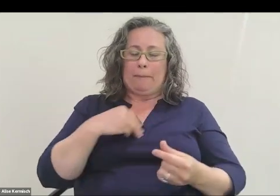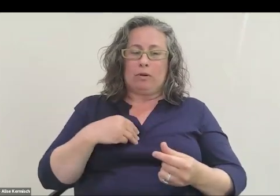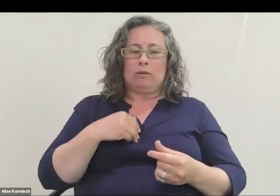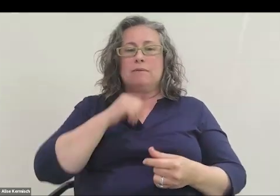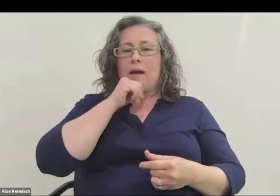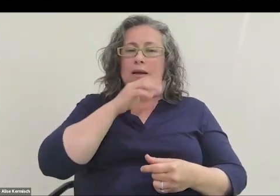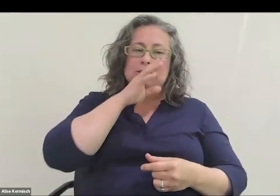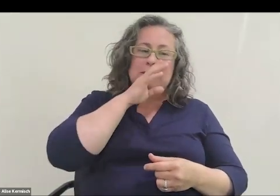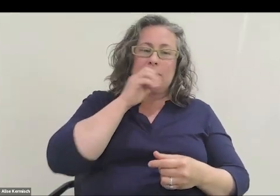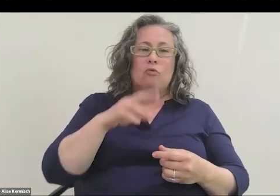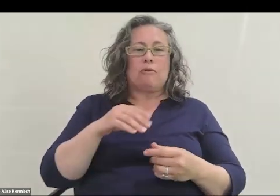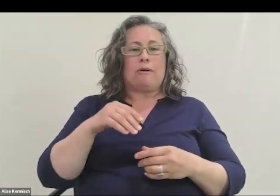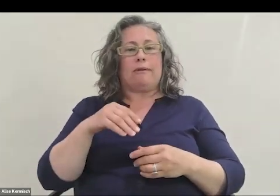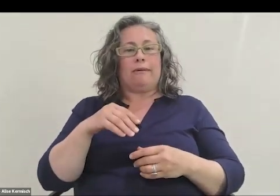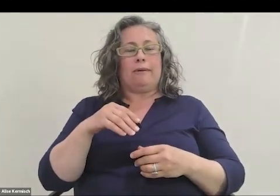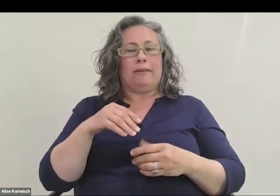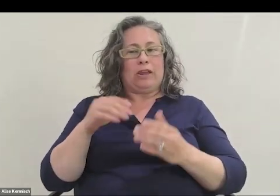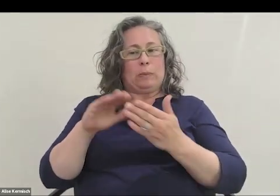the community there where they're talking about